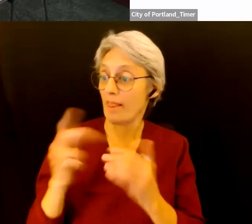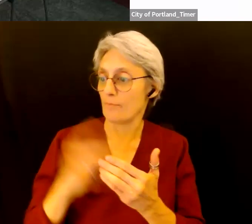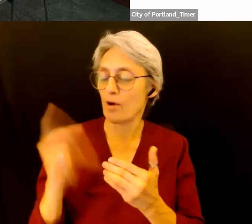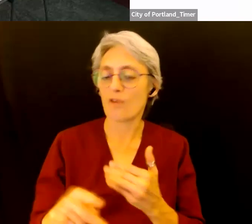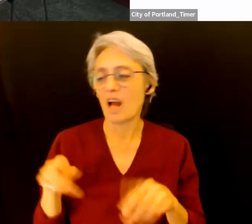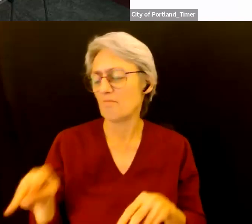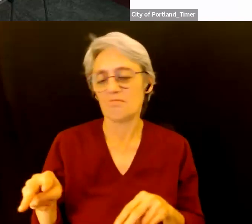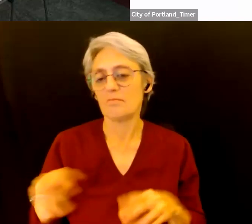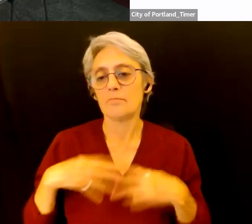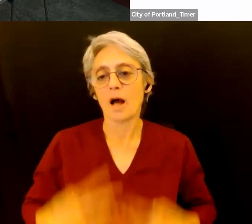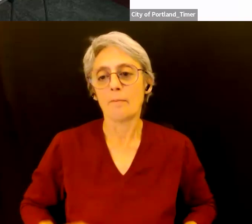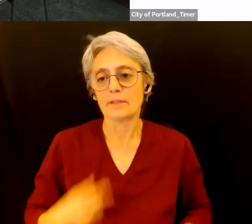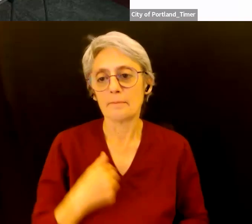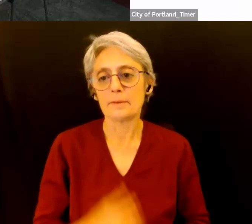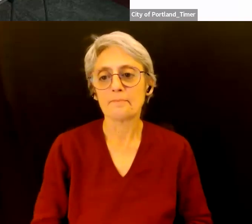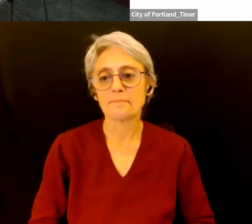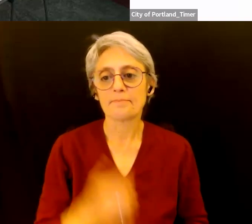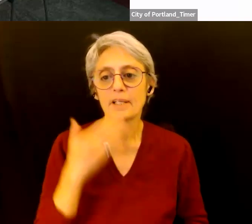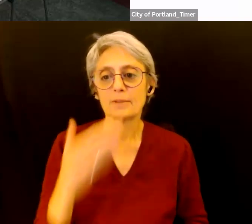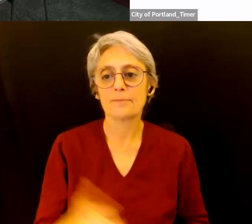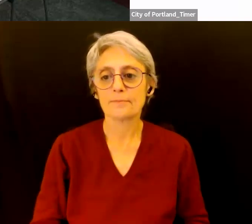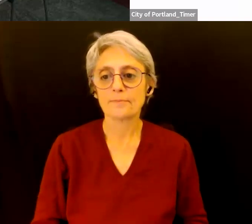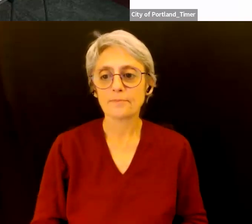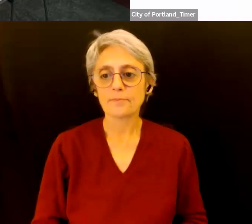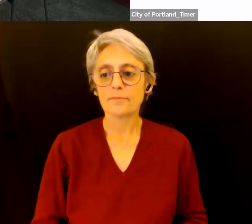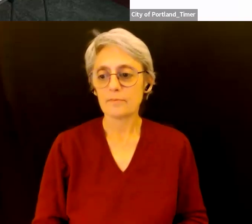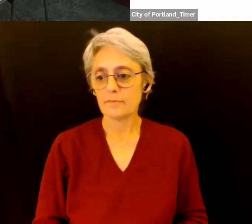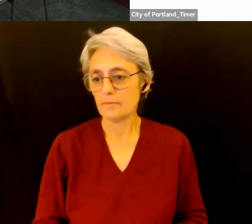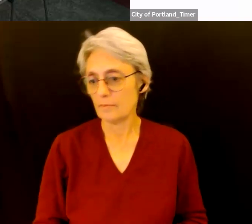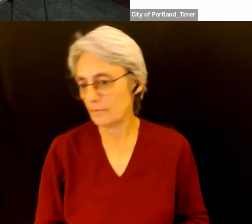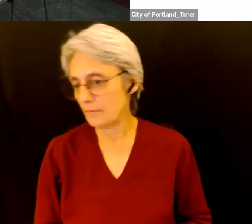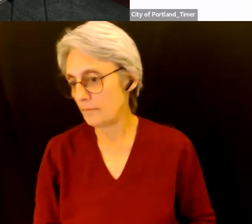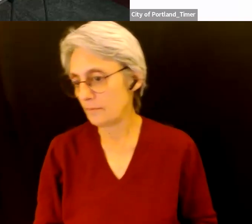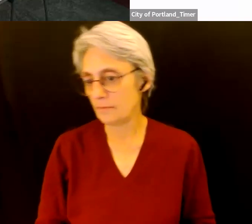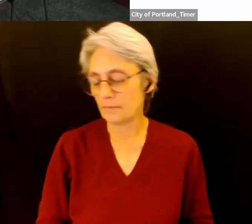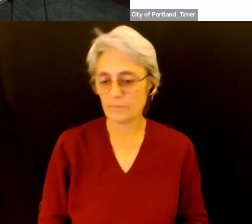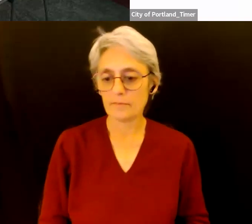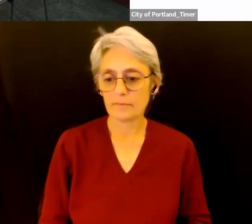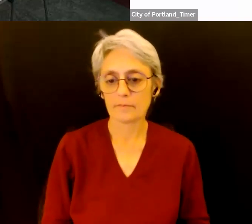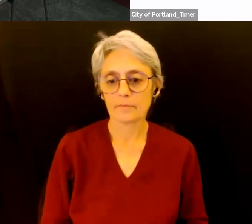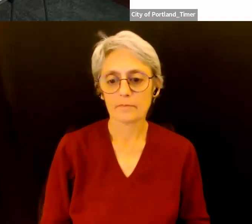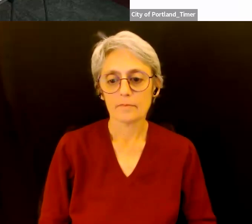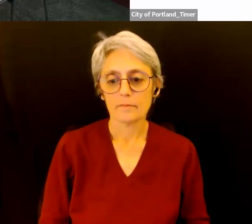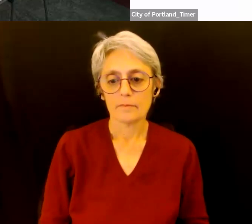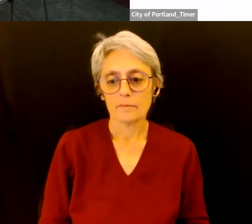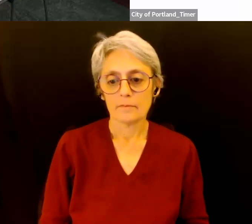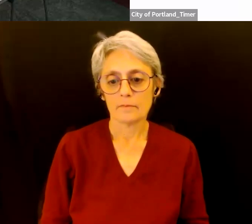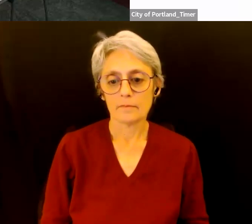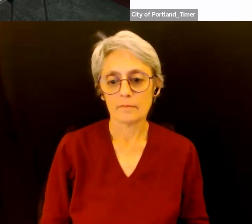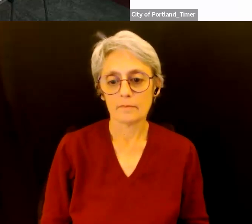Thank you.